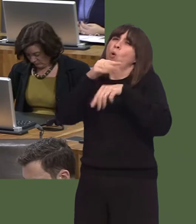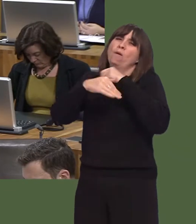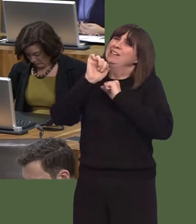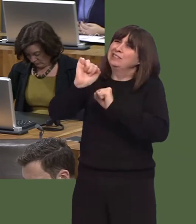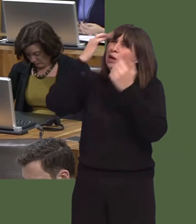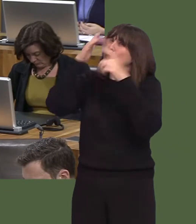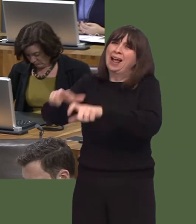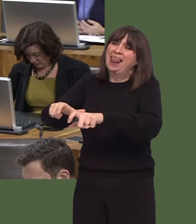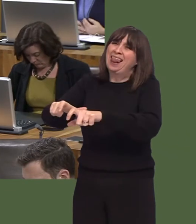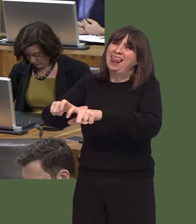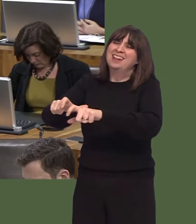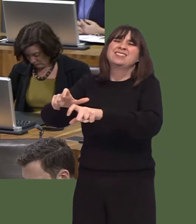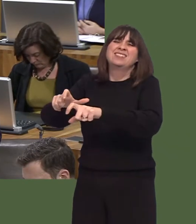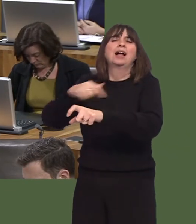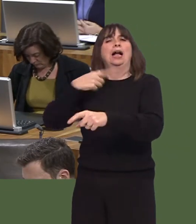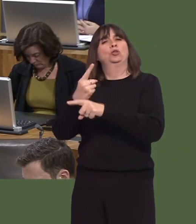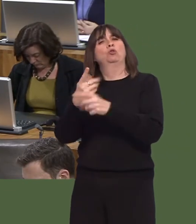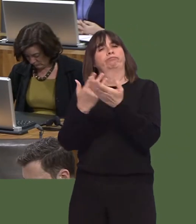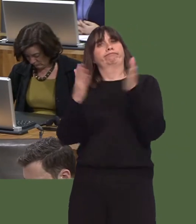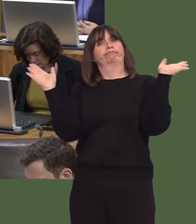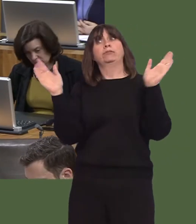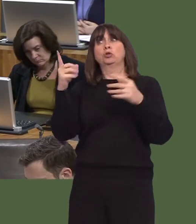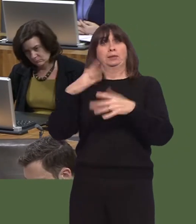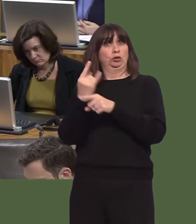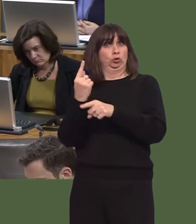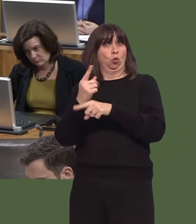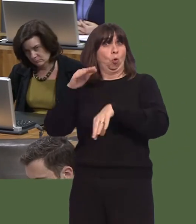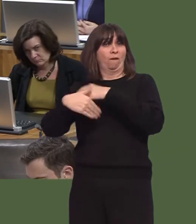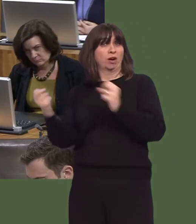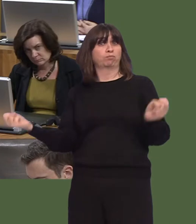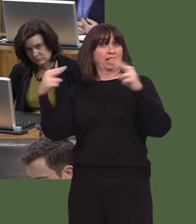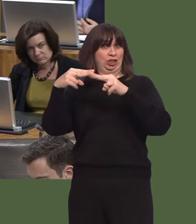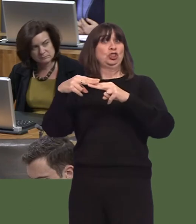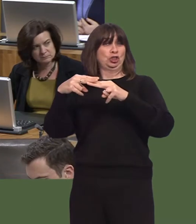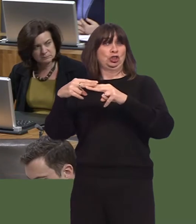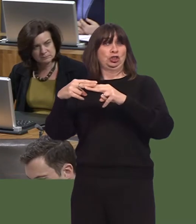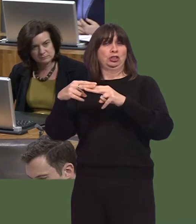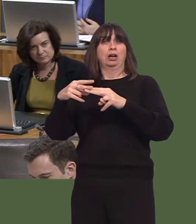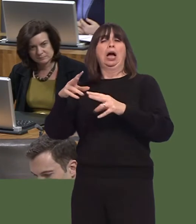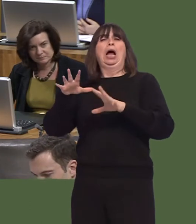He mentions the Severn tolls, but let's not get too overexcited about this.